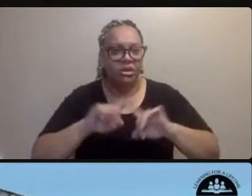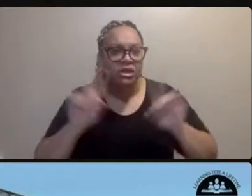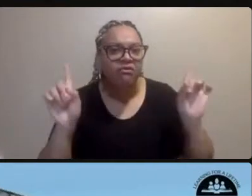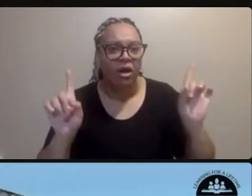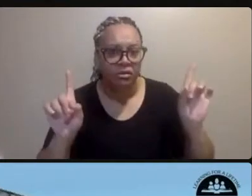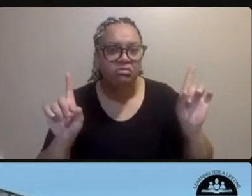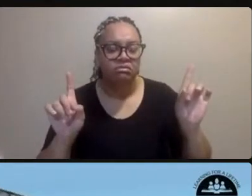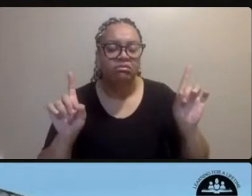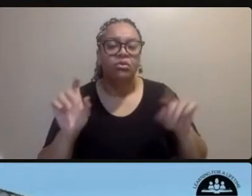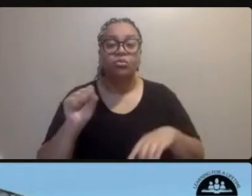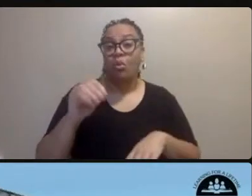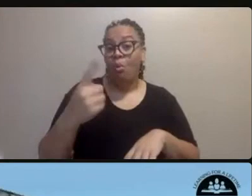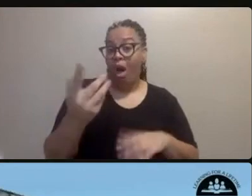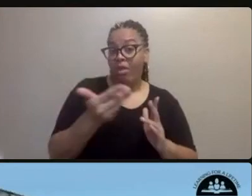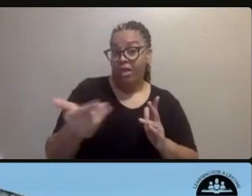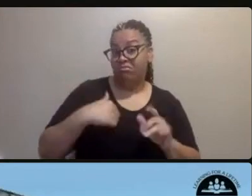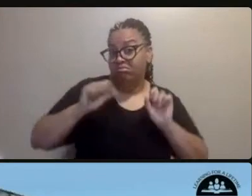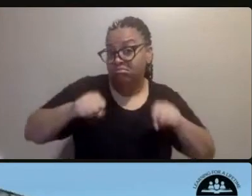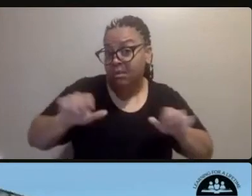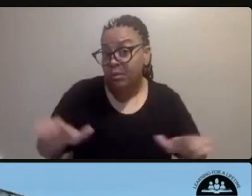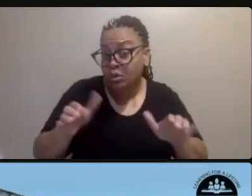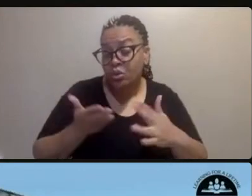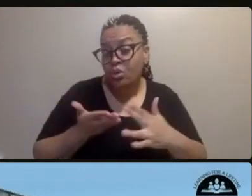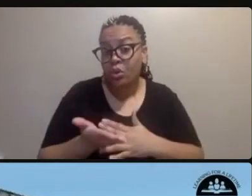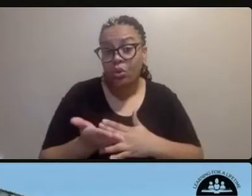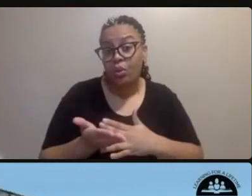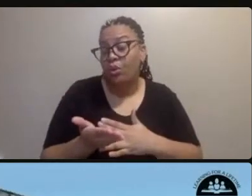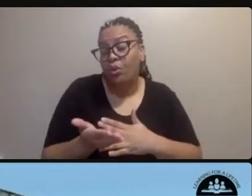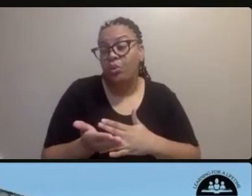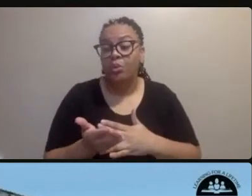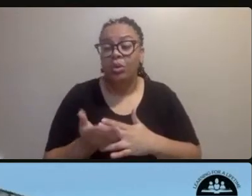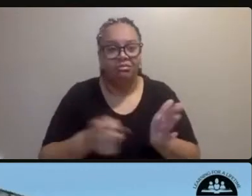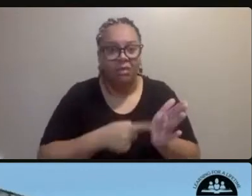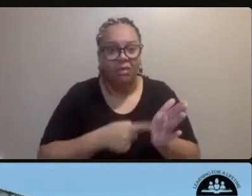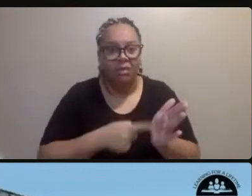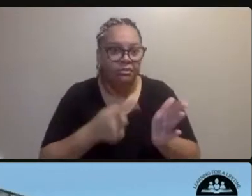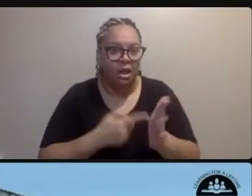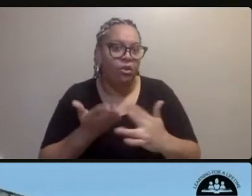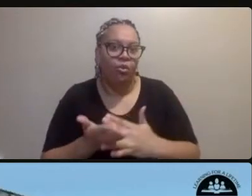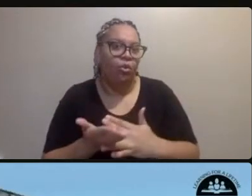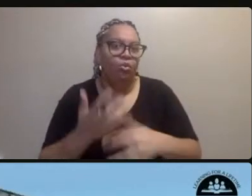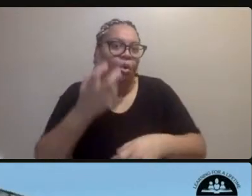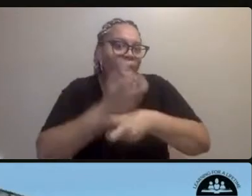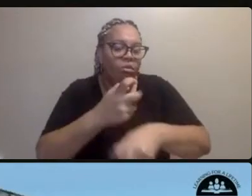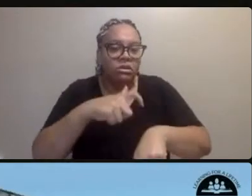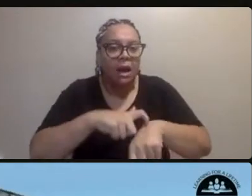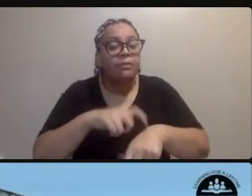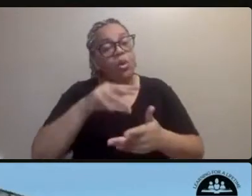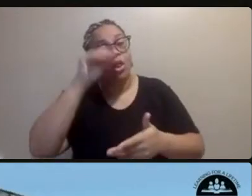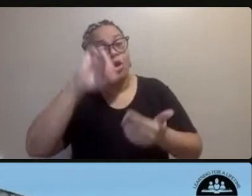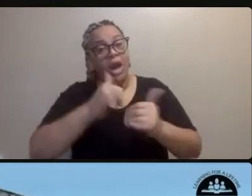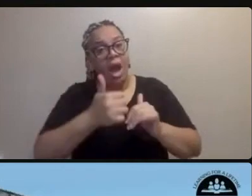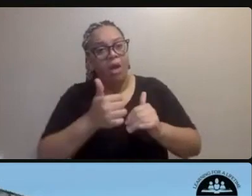THE VALUES AND COMMUNITY NORMS ARE DIFFERENT IN ALL OF THOSE